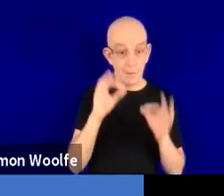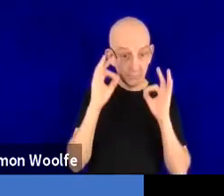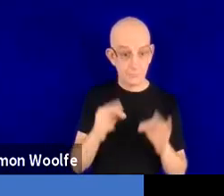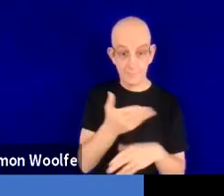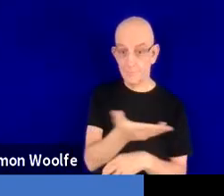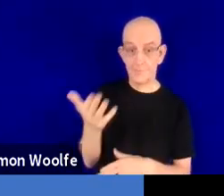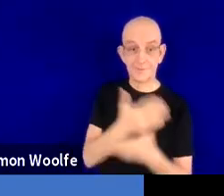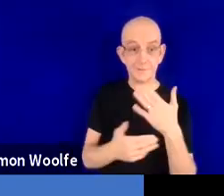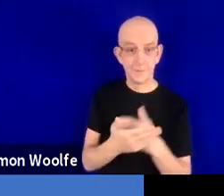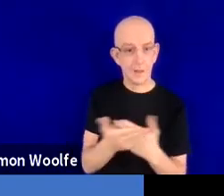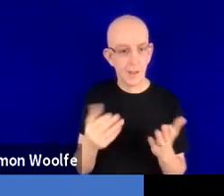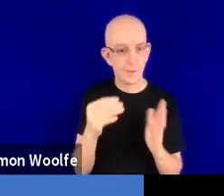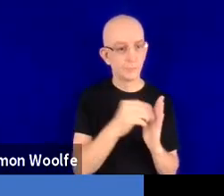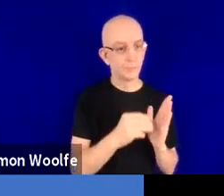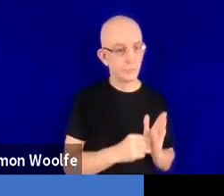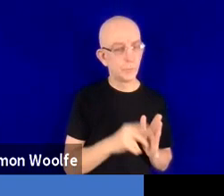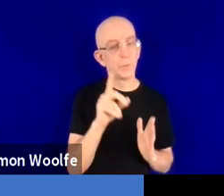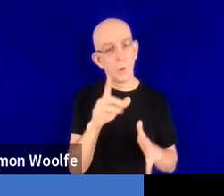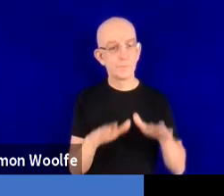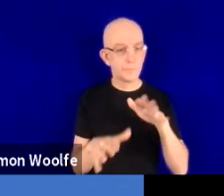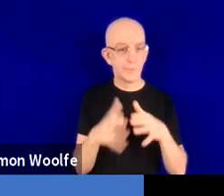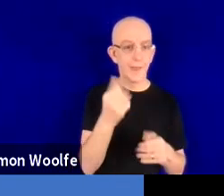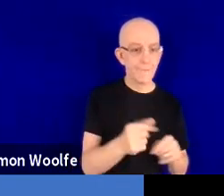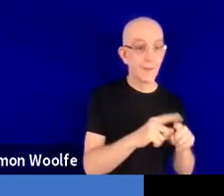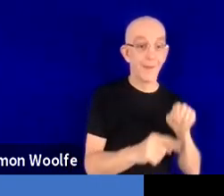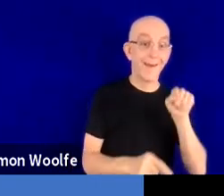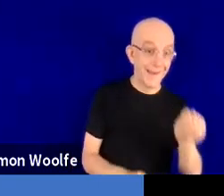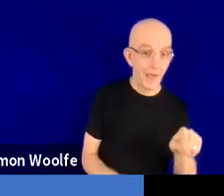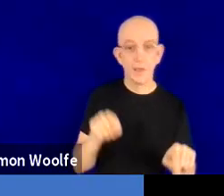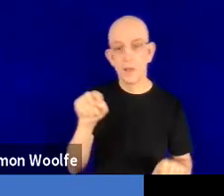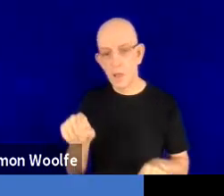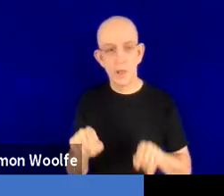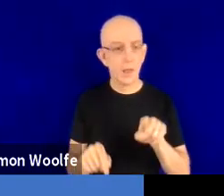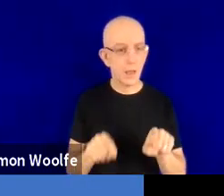that was often pushed to kind of local authorities became quite discretionary. It wasn't a consistent process